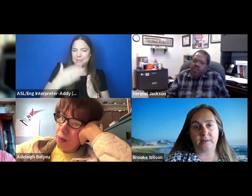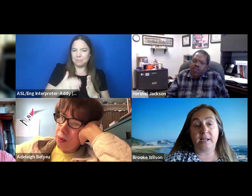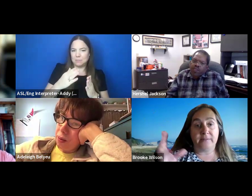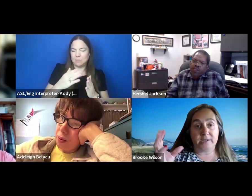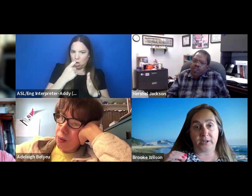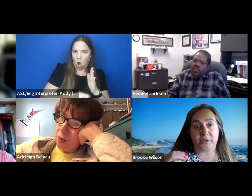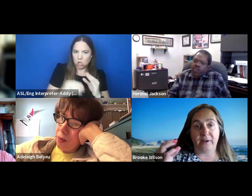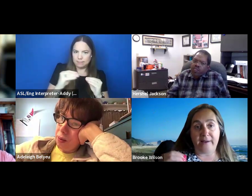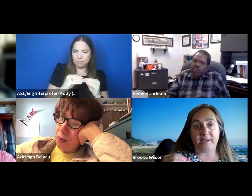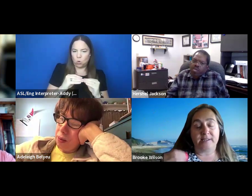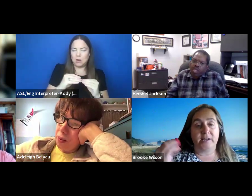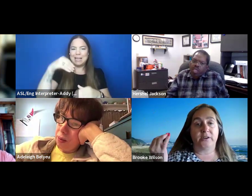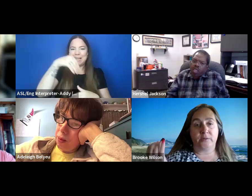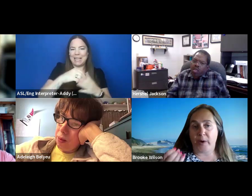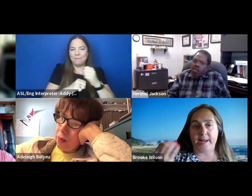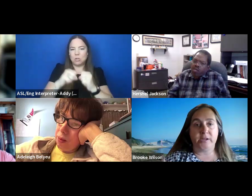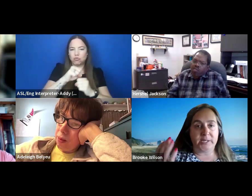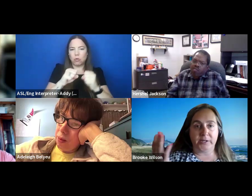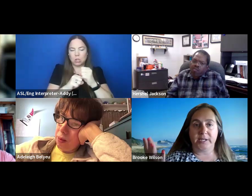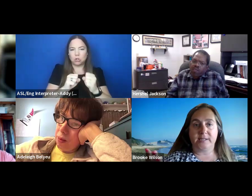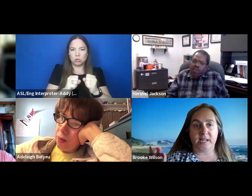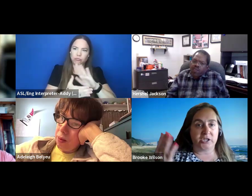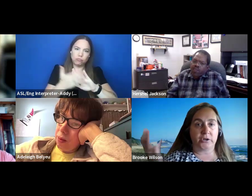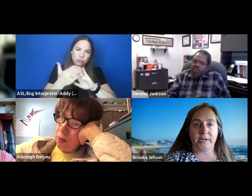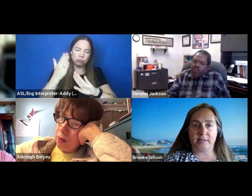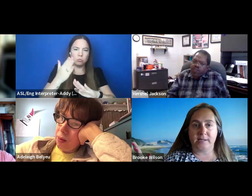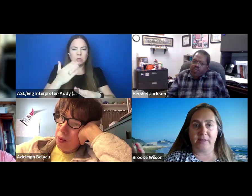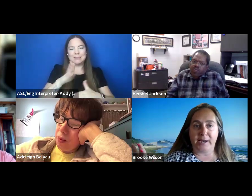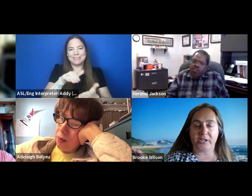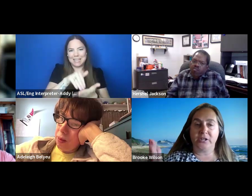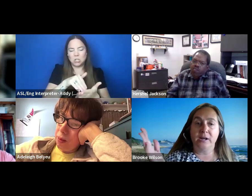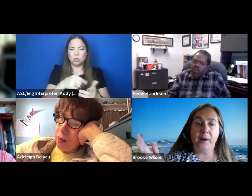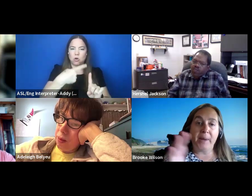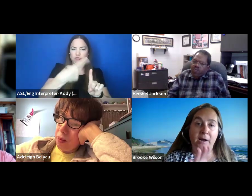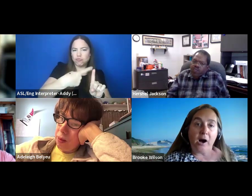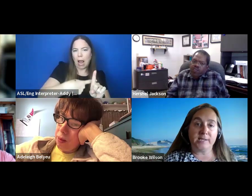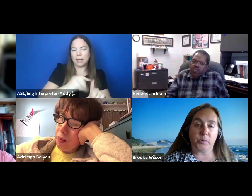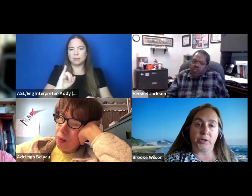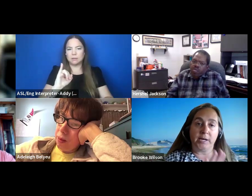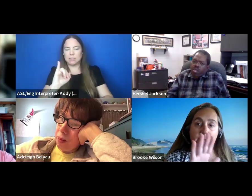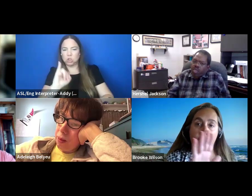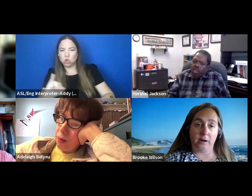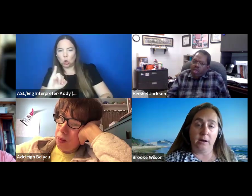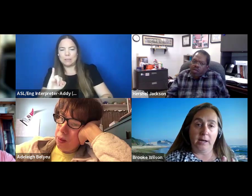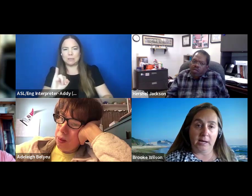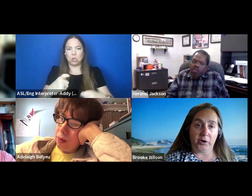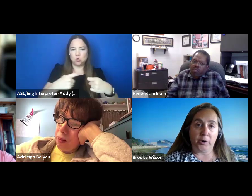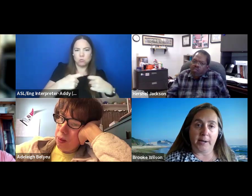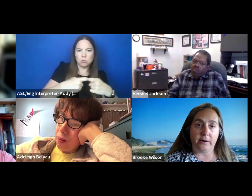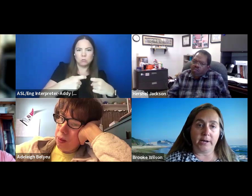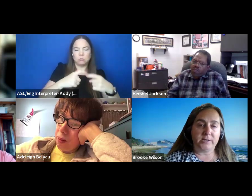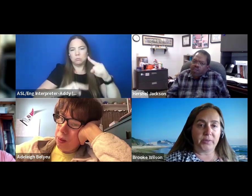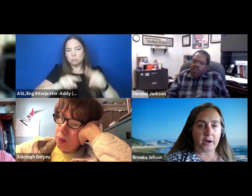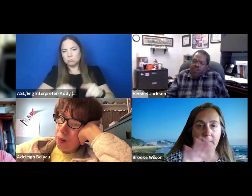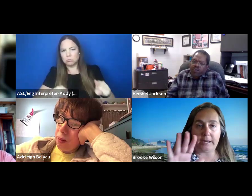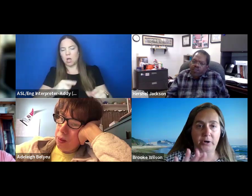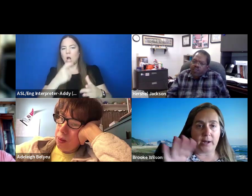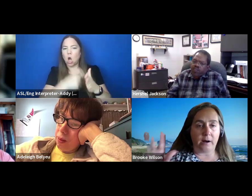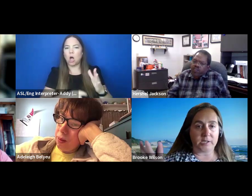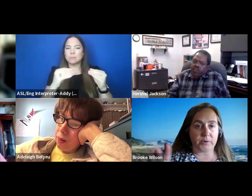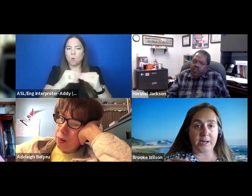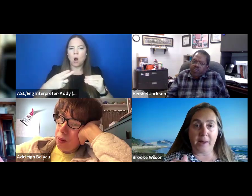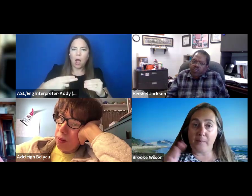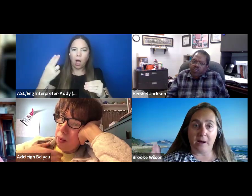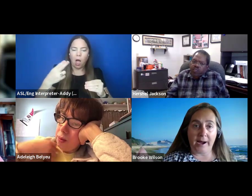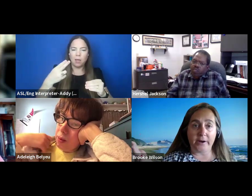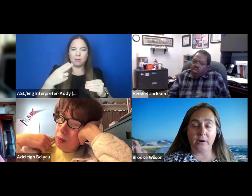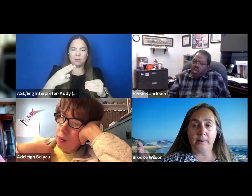Brooke Wilson: the infrastructure of having a center rent utilities. Insurance things of that nature may cost more in in an urban area, so their indirect cost rate might be higher.